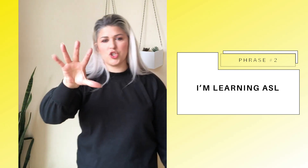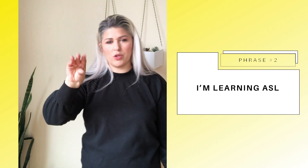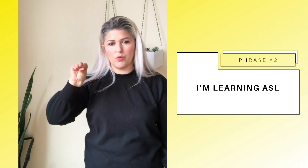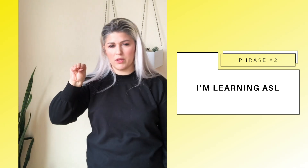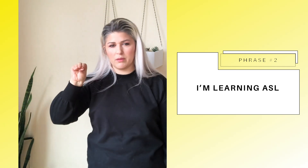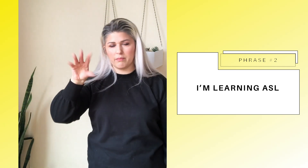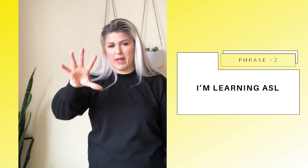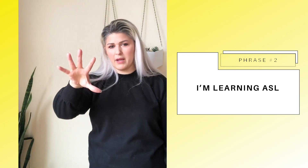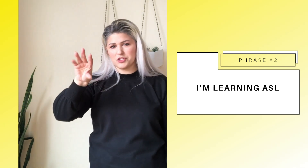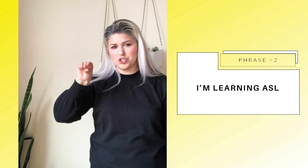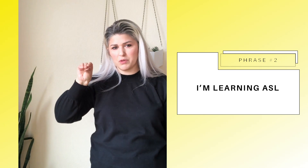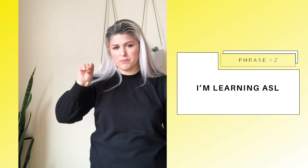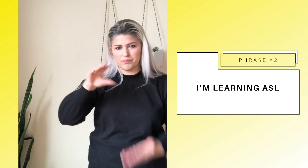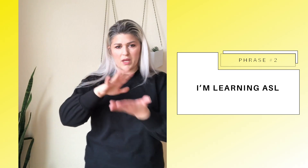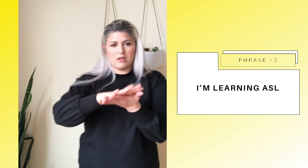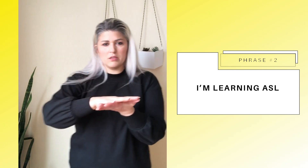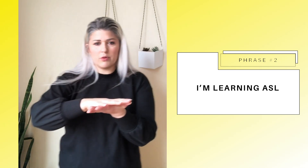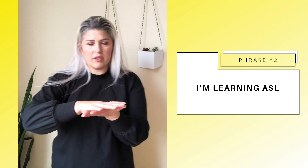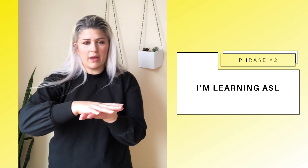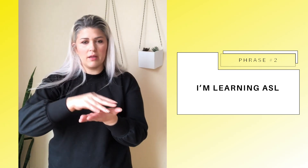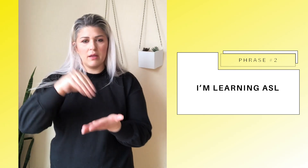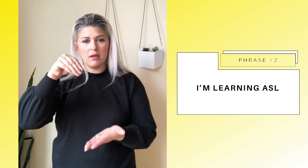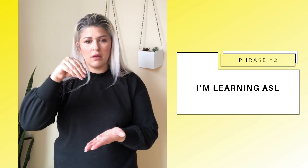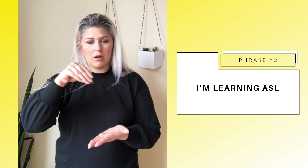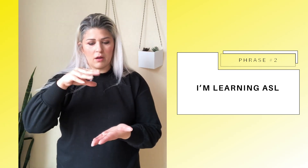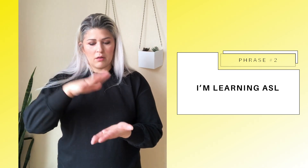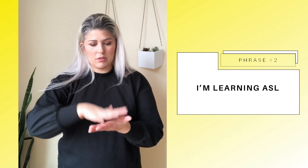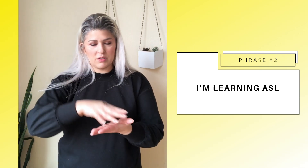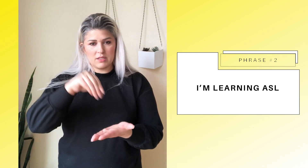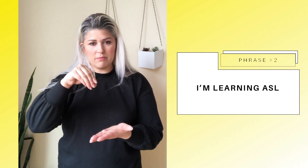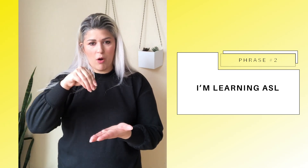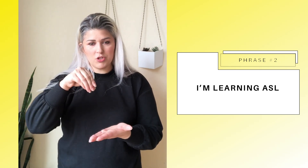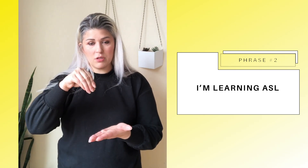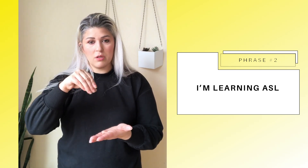just showing you what the hand is doing. Okay? I'm going like that. So it's this motion,